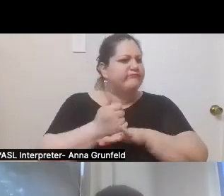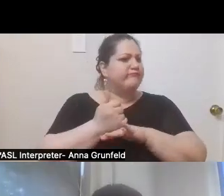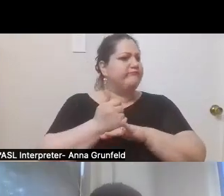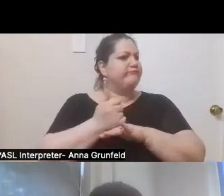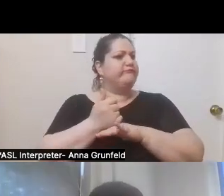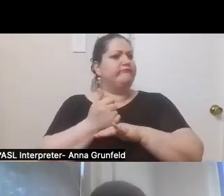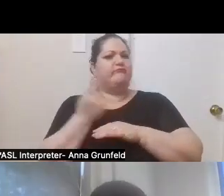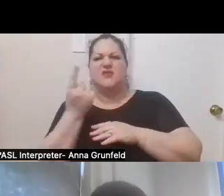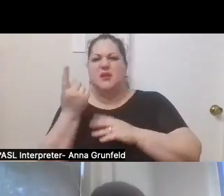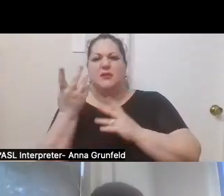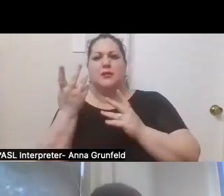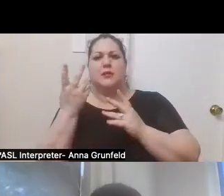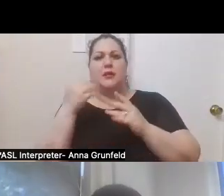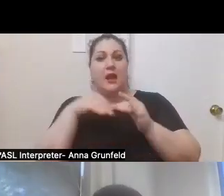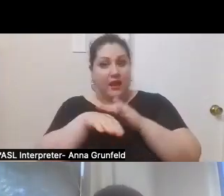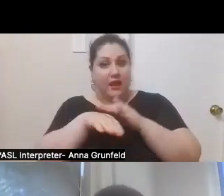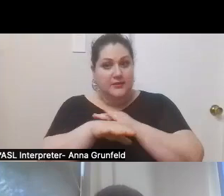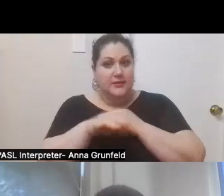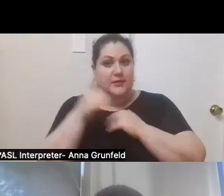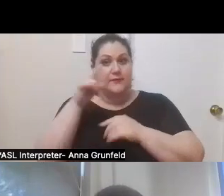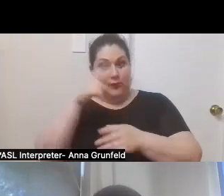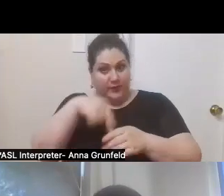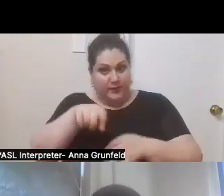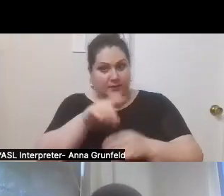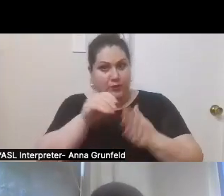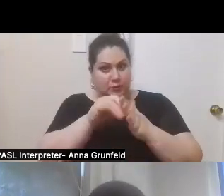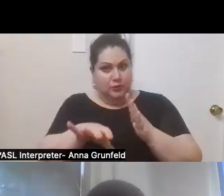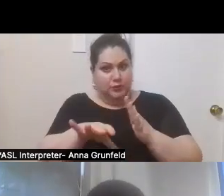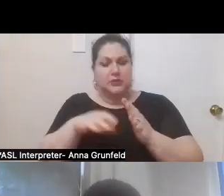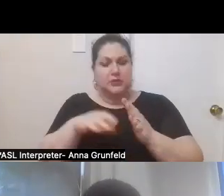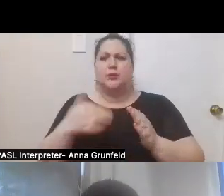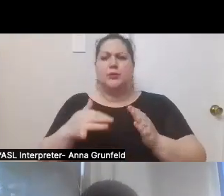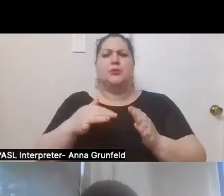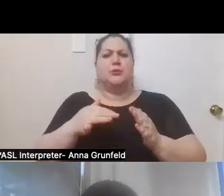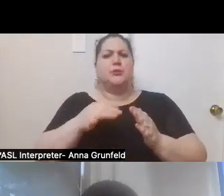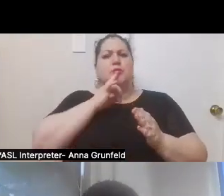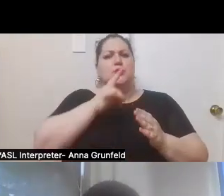You know, it's really important to build that relationship up